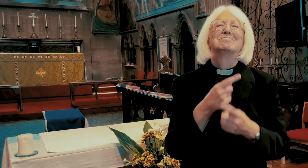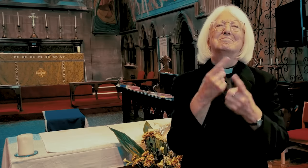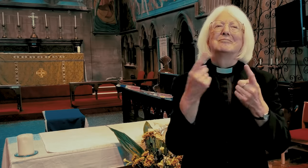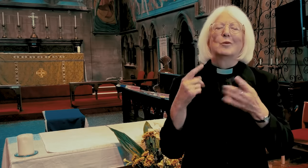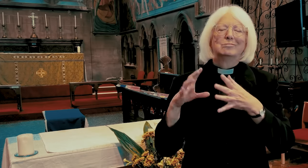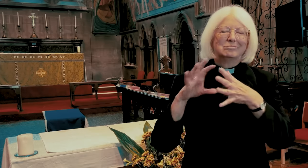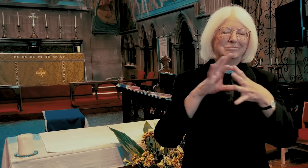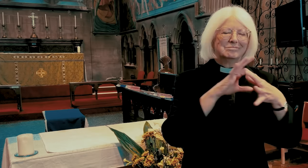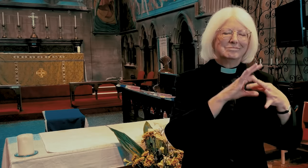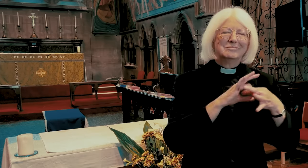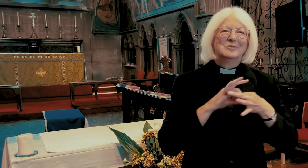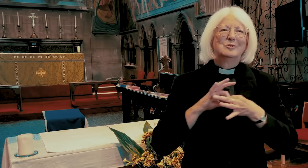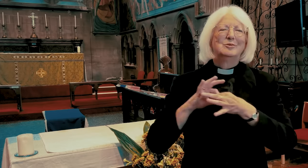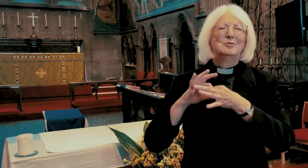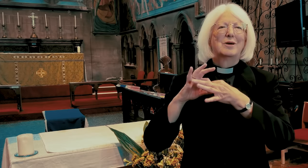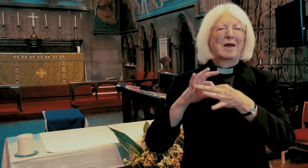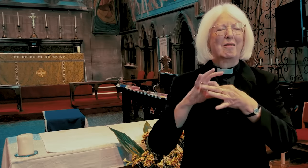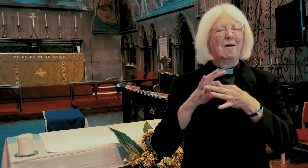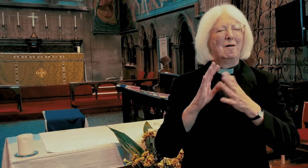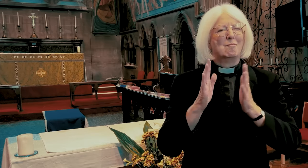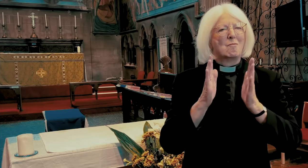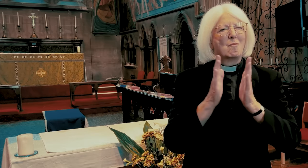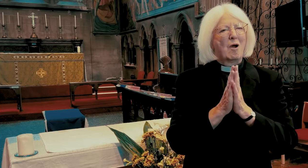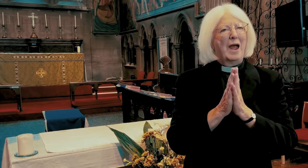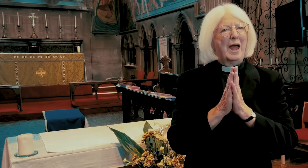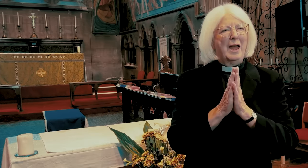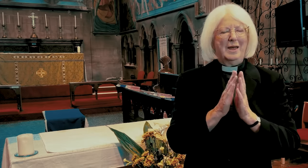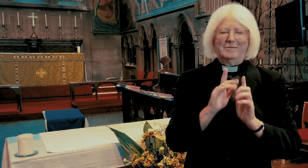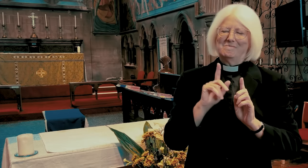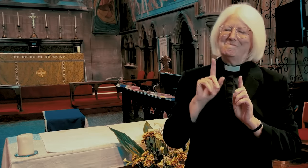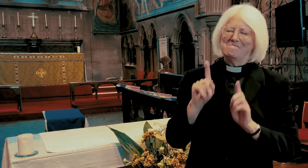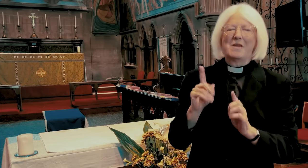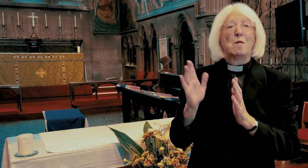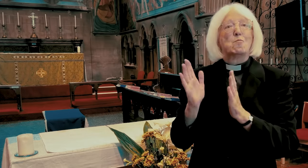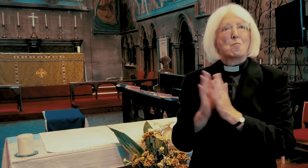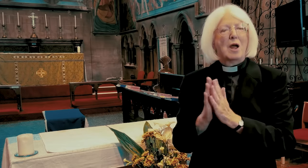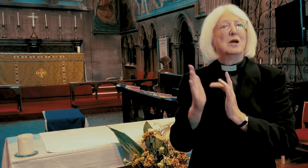We pray together the prayer that Jesus himself taught us: